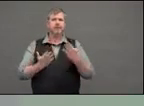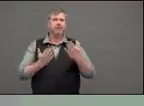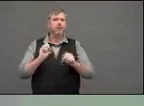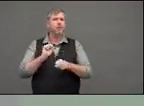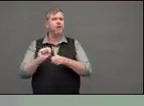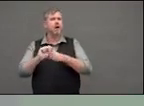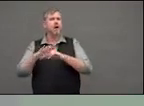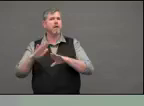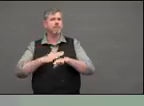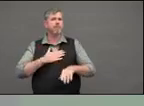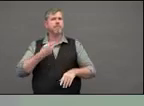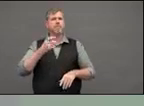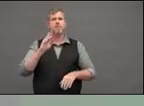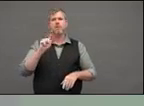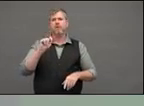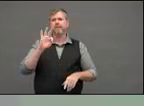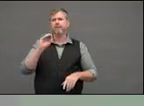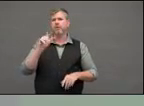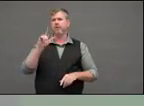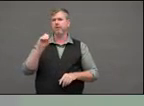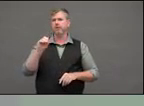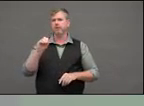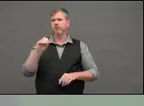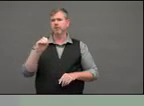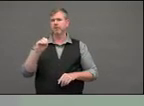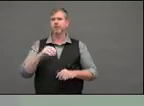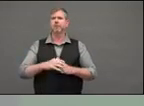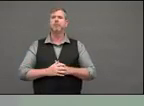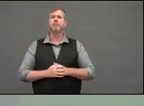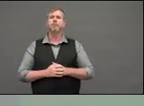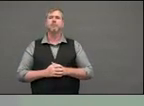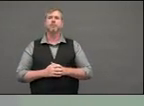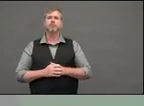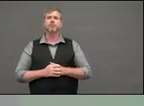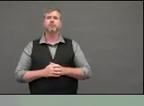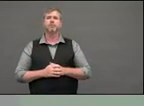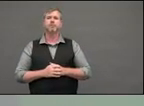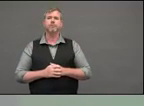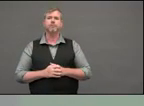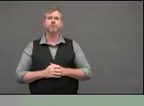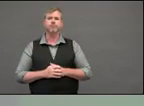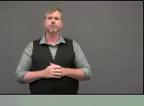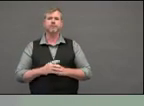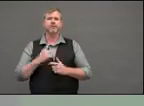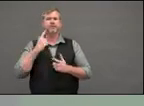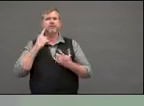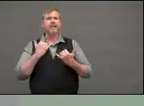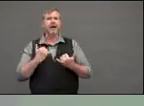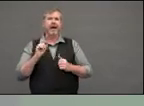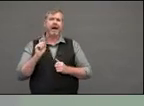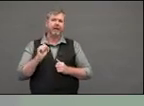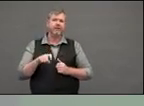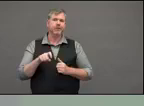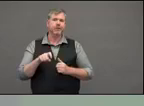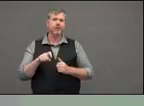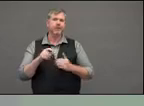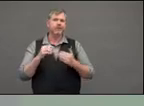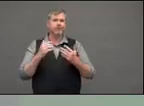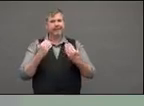go for it don't um try to limit your your options if right now you know you have to work at a grocery store or anything like